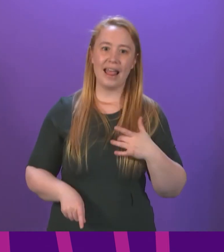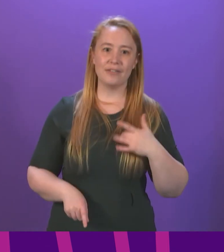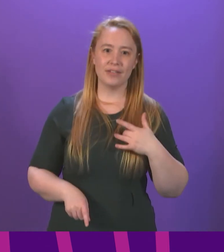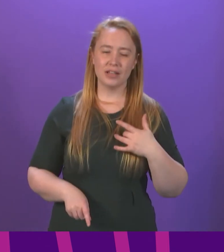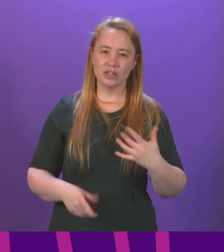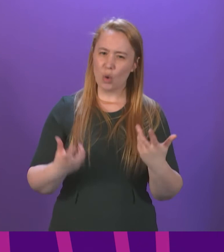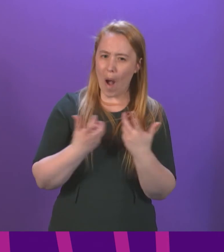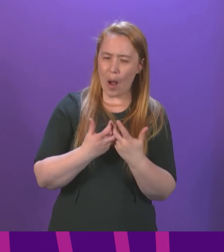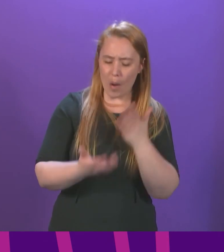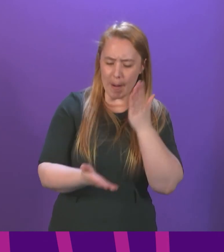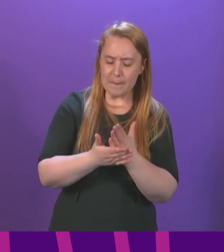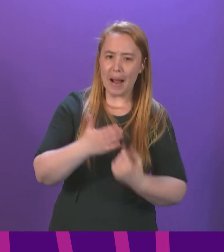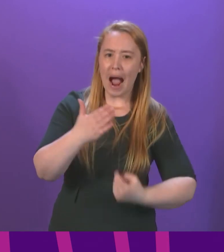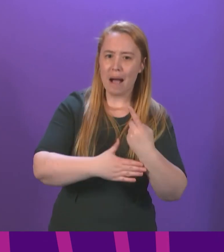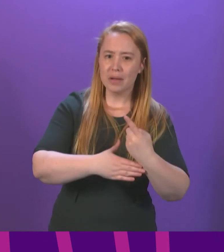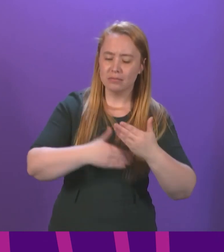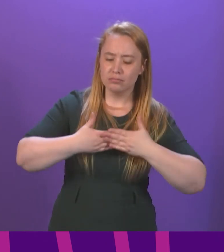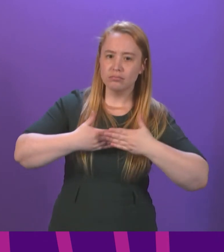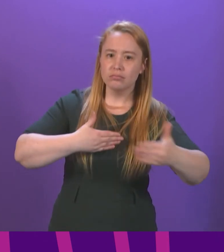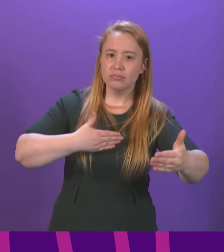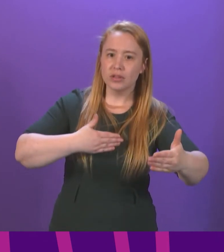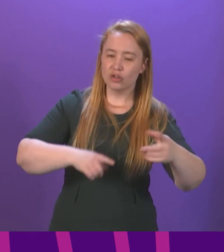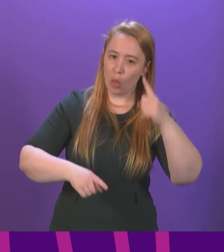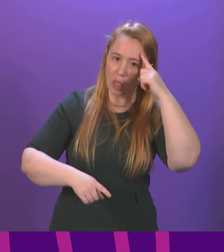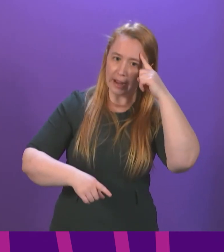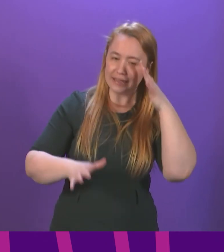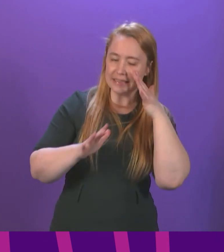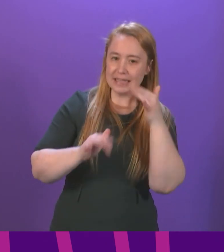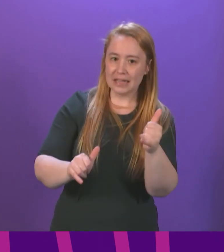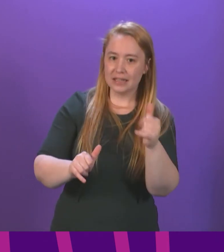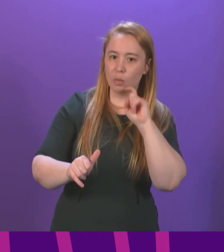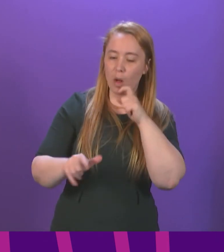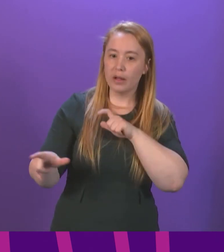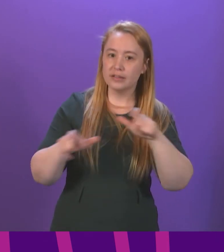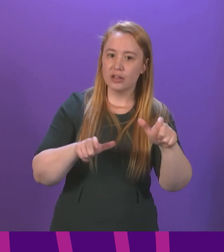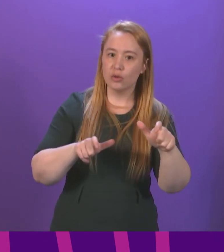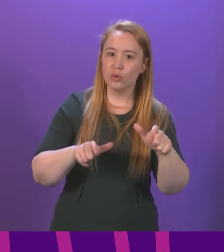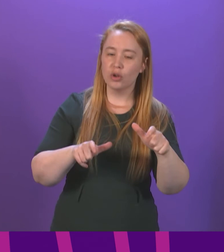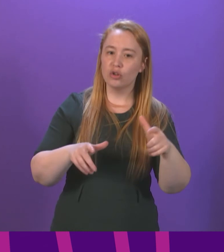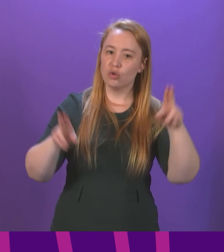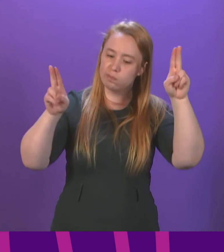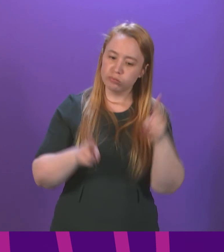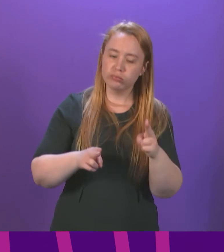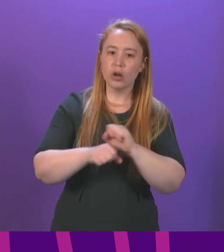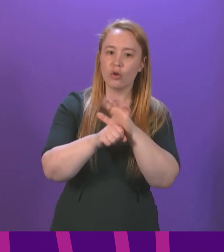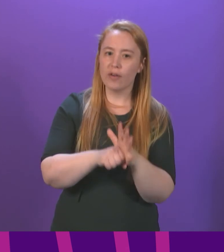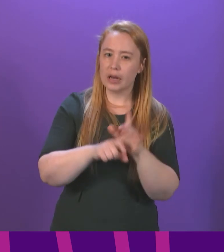work in practice? What role does she envisage testing playing in helping us to continue to respond to and suppress the virus?